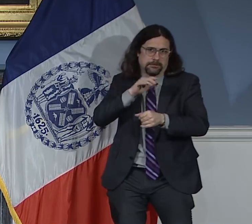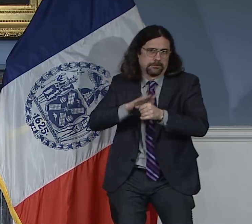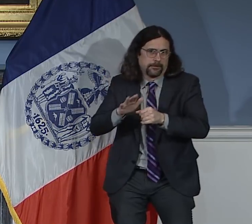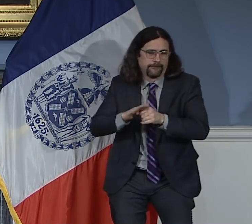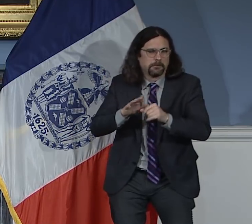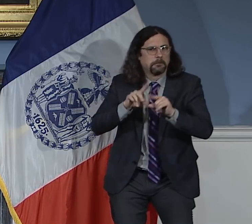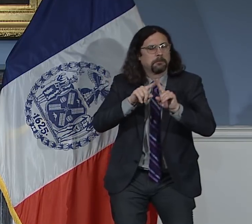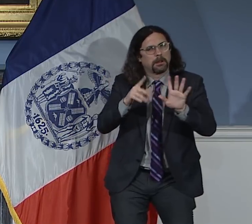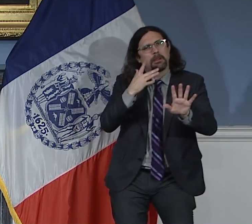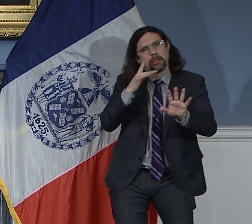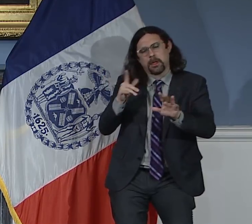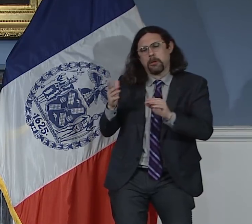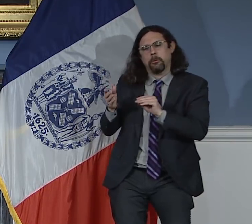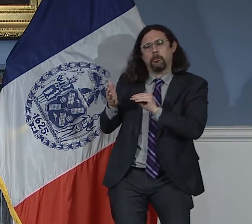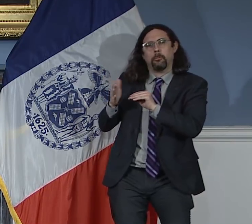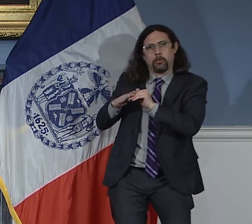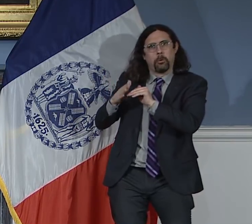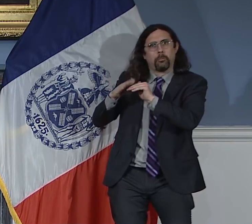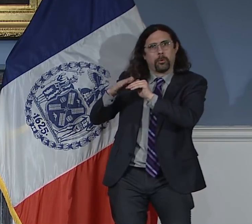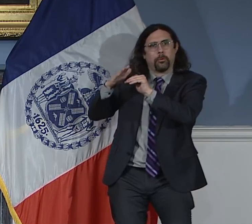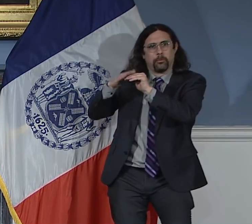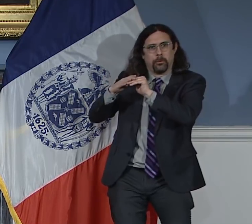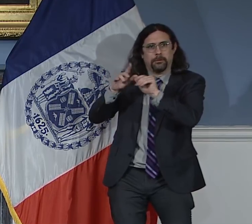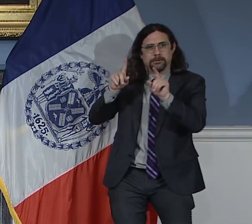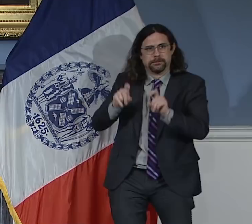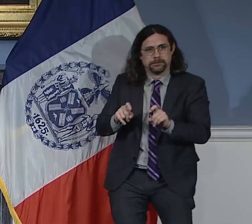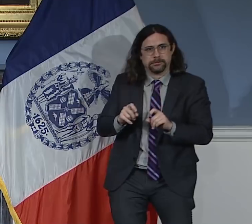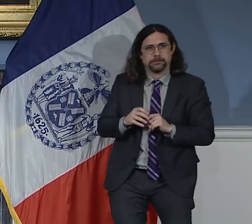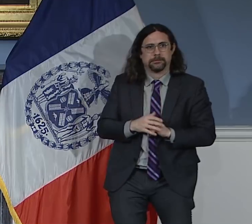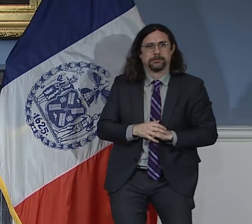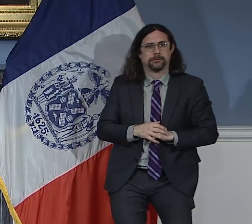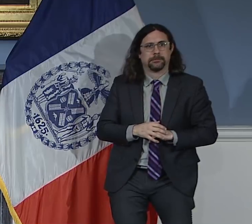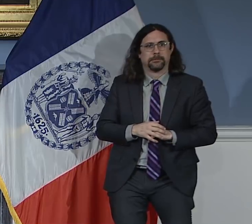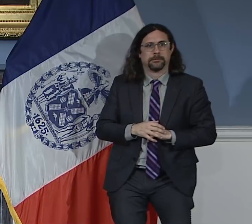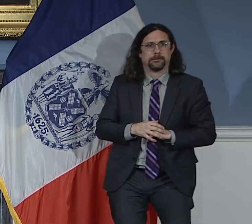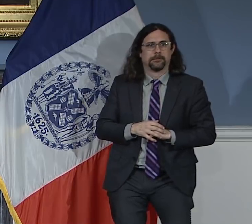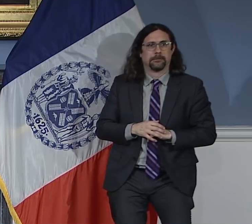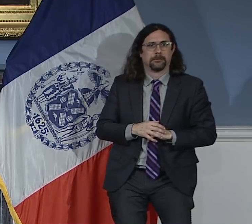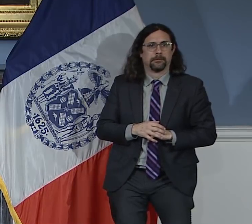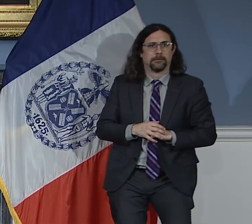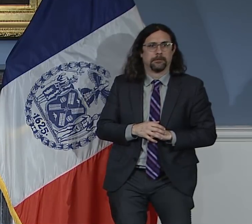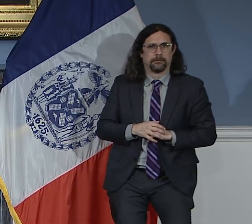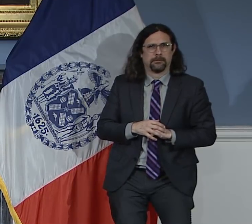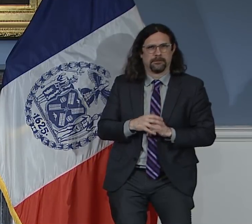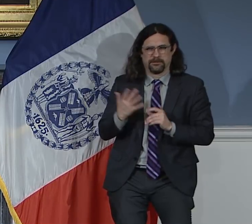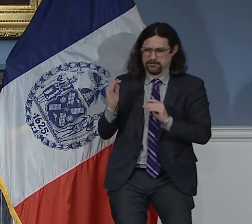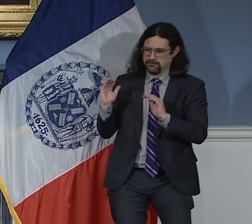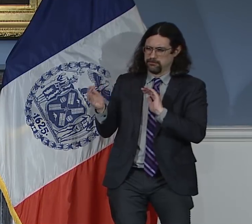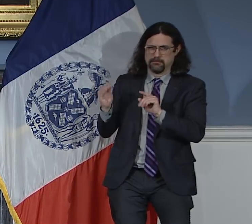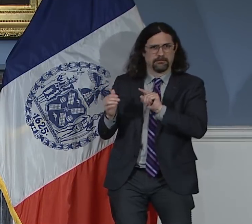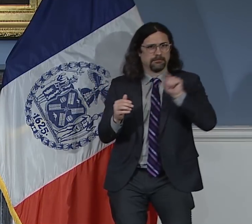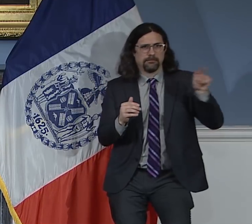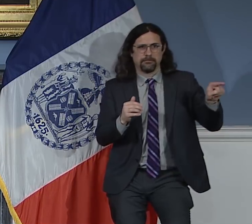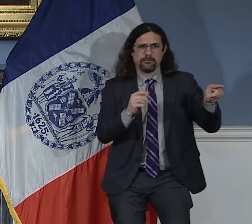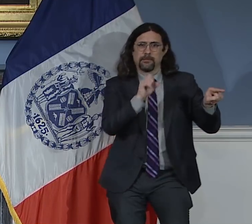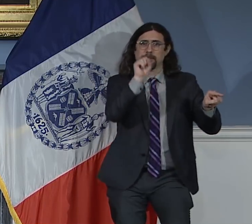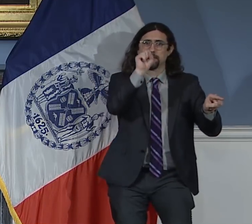OF TESTING WE SHLOUD AVHE ADH WEEKS AGO TO GET AHEAD OFH TIS CRSIIS . NOWHERE NEAR THE AMOUNT OFE TSNGTI ATTH APL A CELIKE SOUTH KOREA HAD AND THEY WERE ABLE TO USE